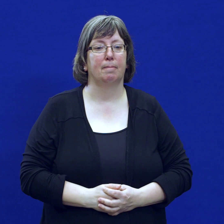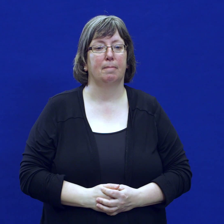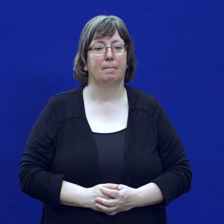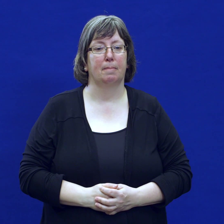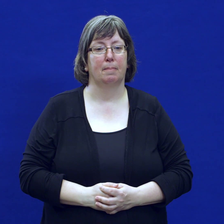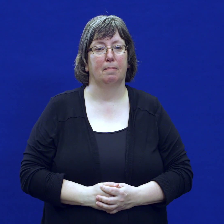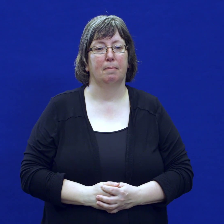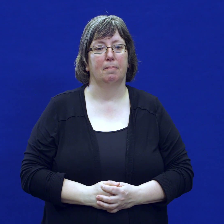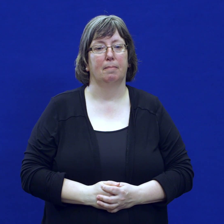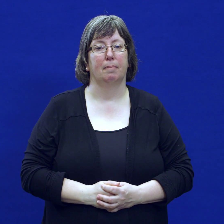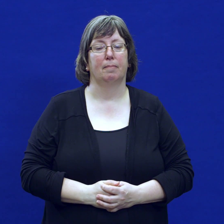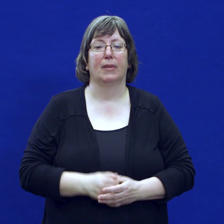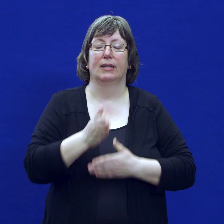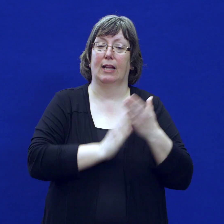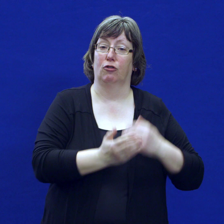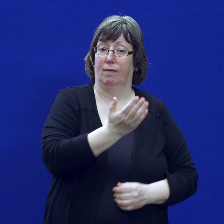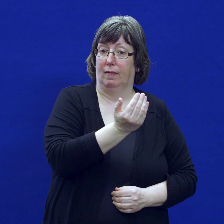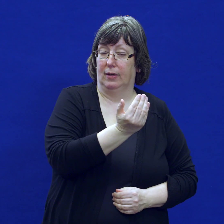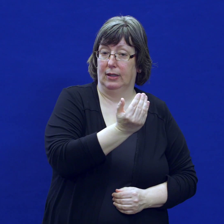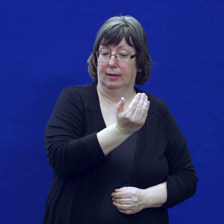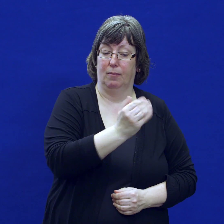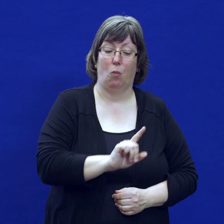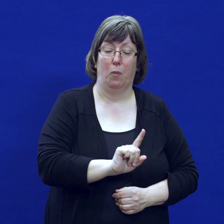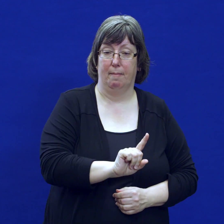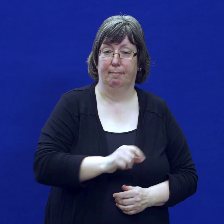section 15 subsection 1